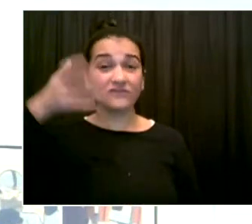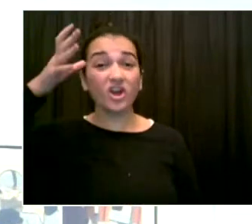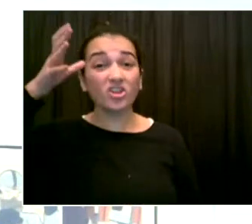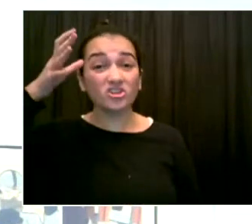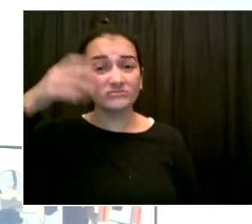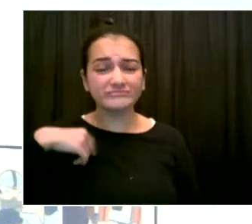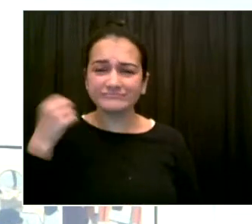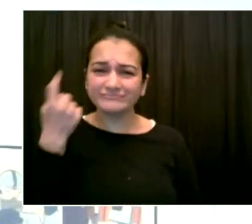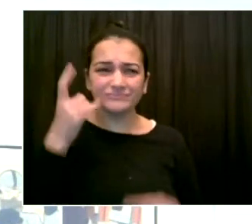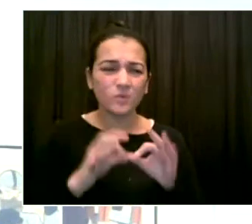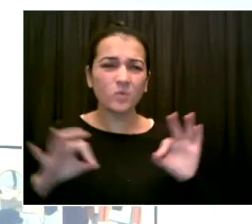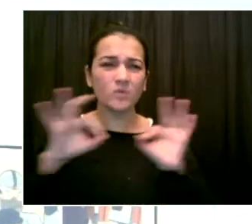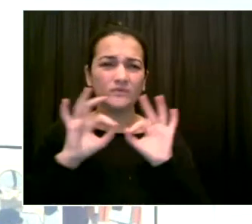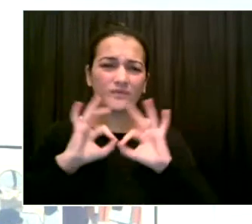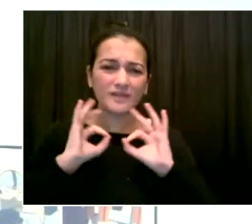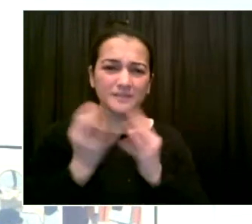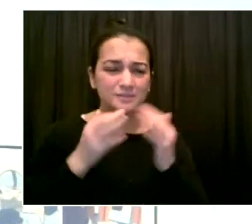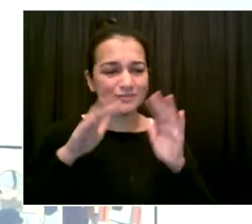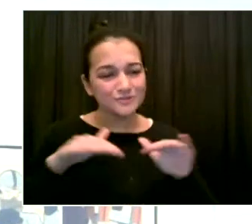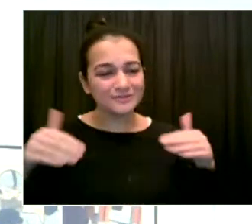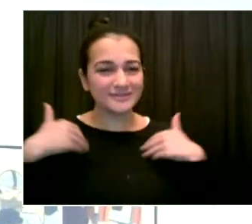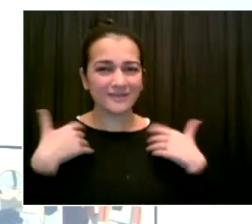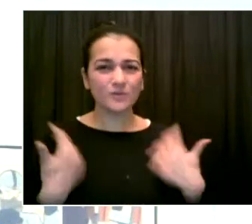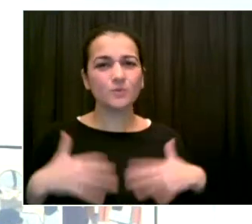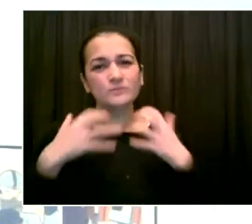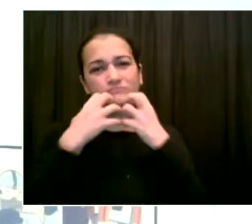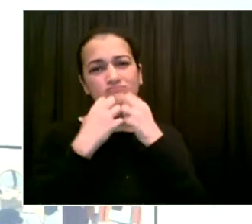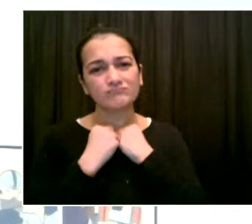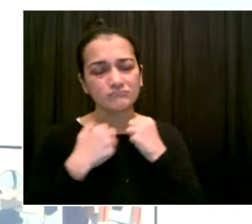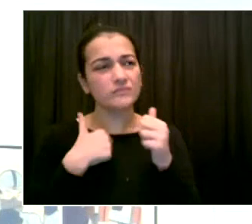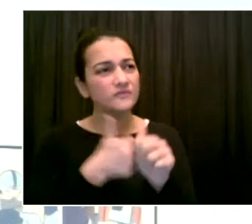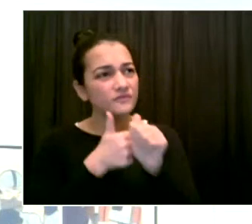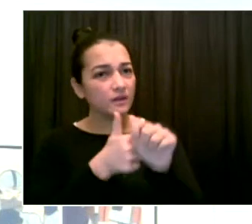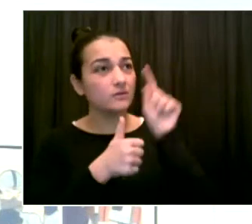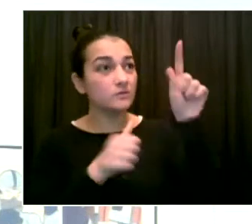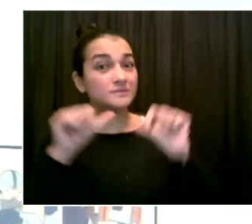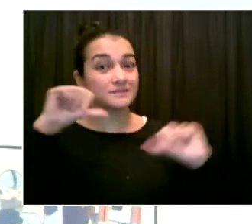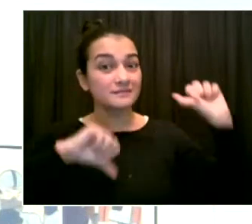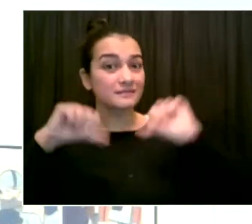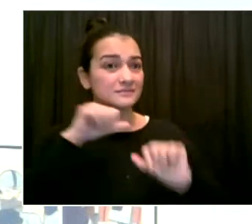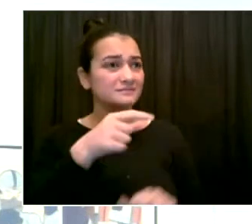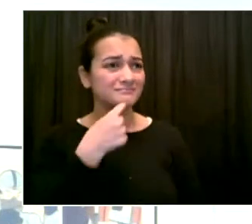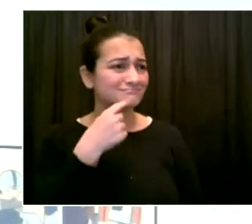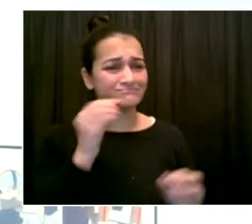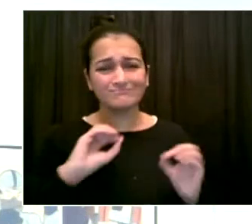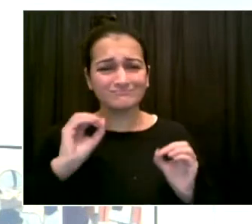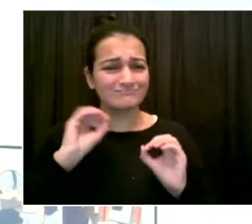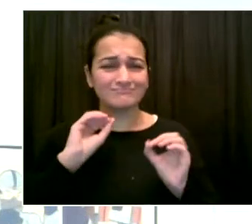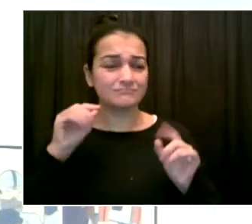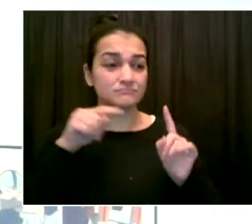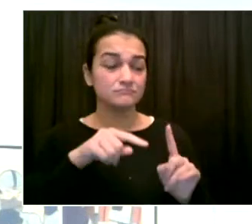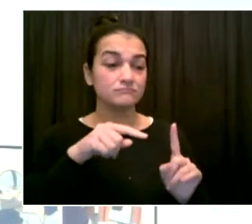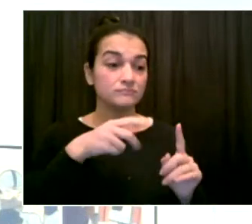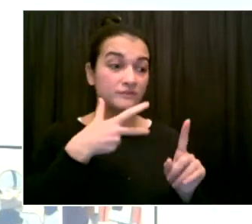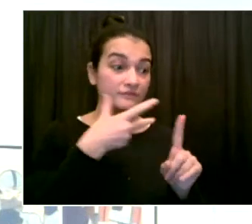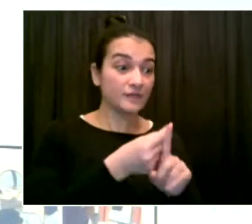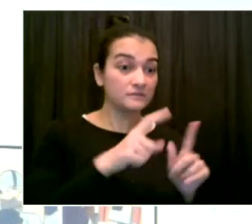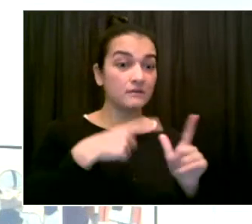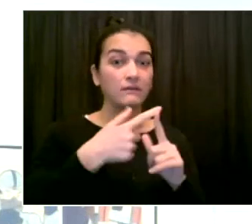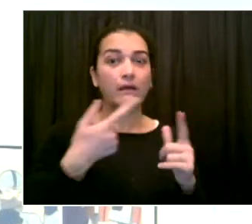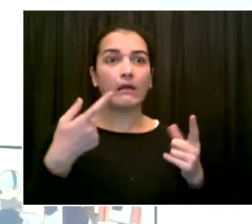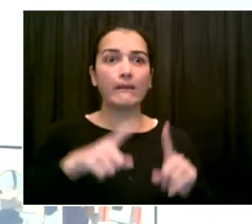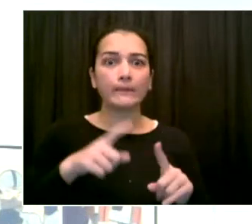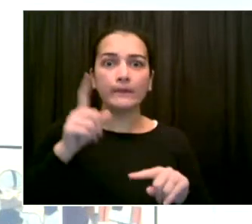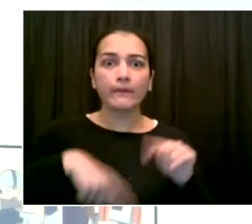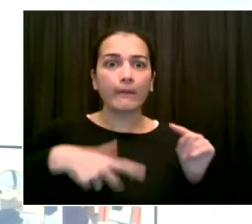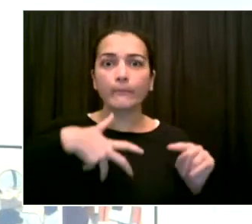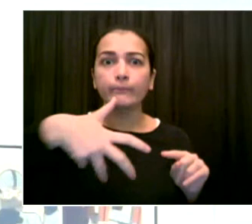COMES TO NEW